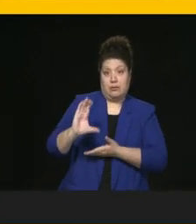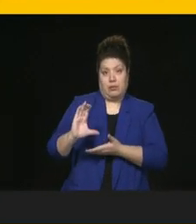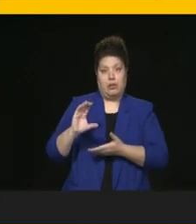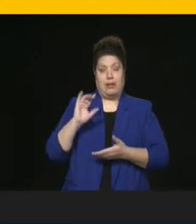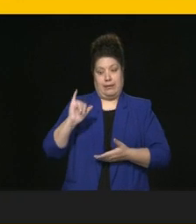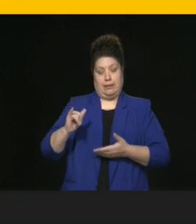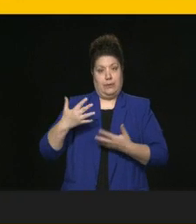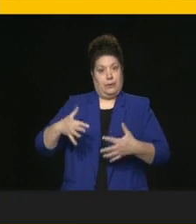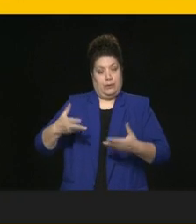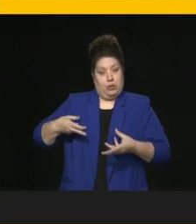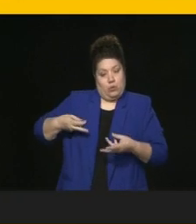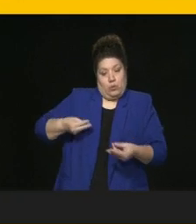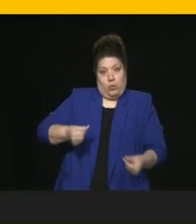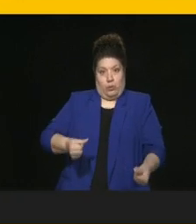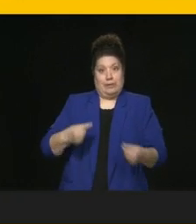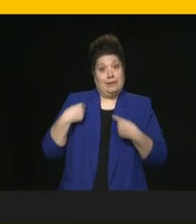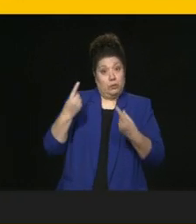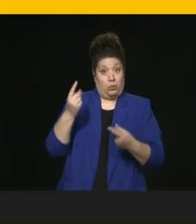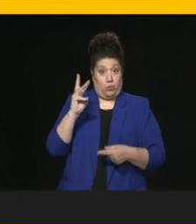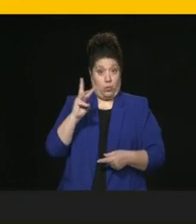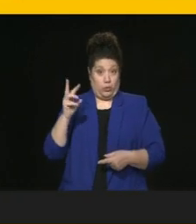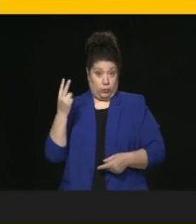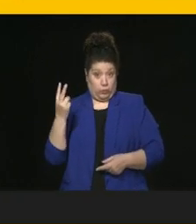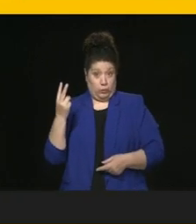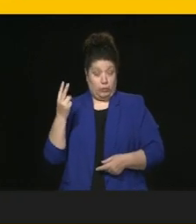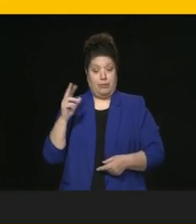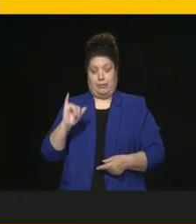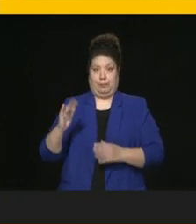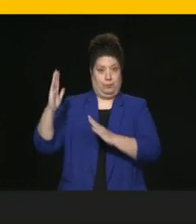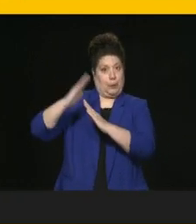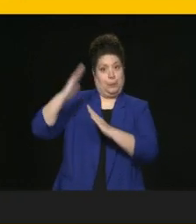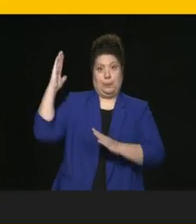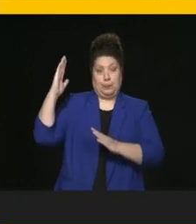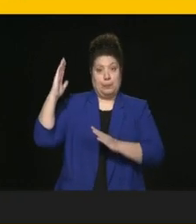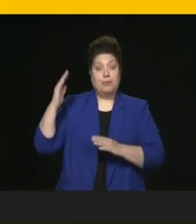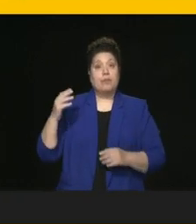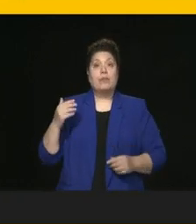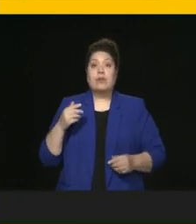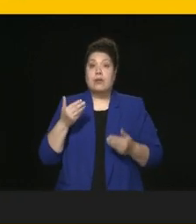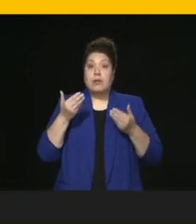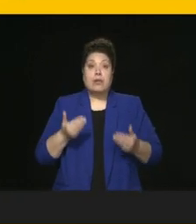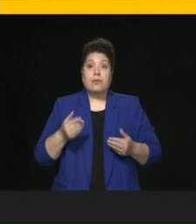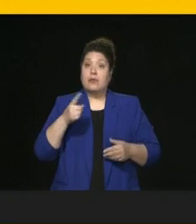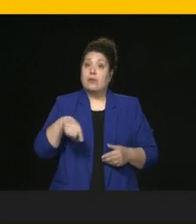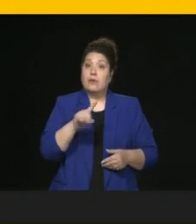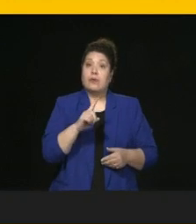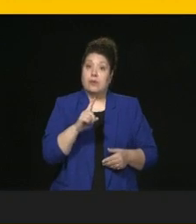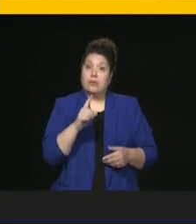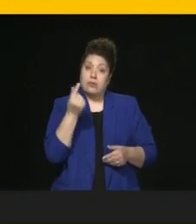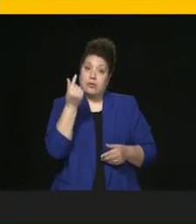ECONOMIC ACTION SINCE THE SECOND WORLD WAR.